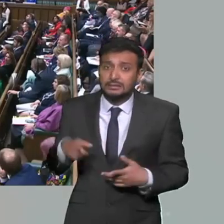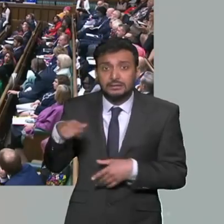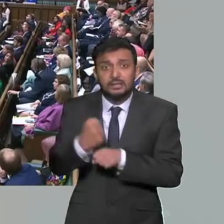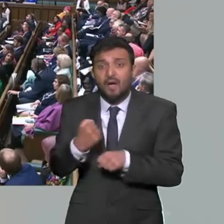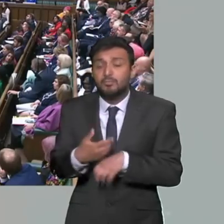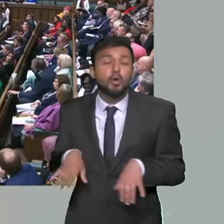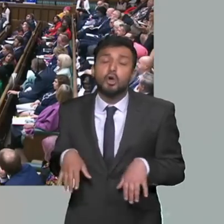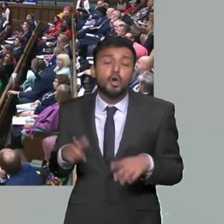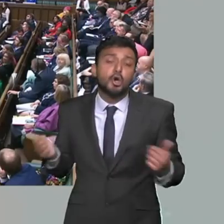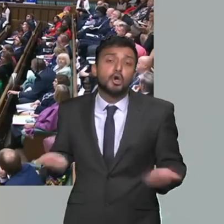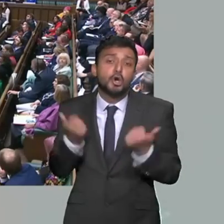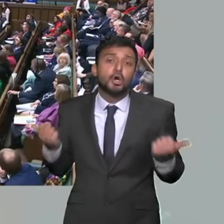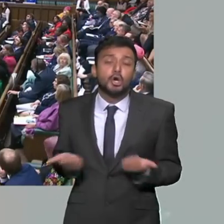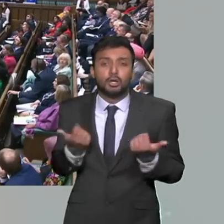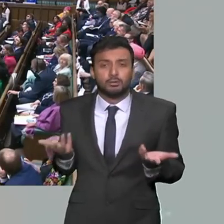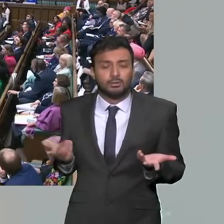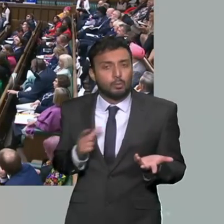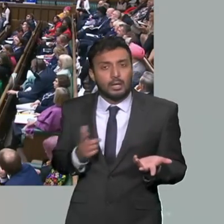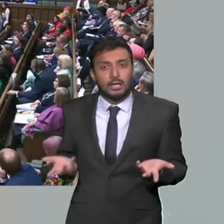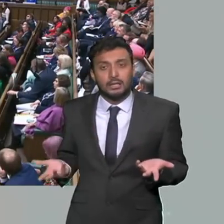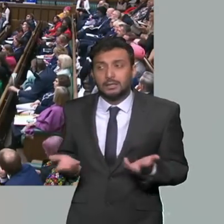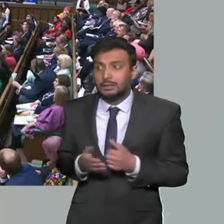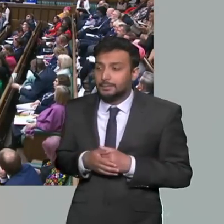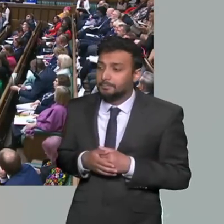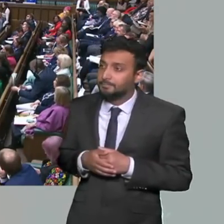The Prime Minister Everybody in work—30 million workers—will